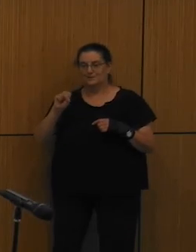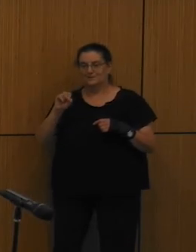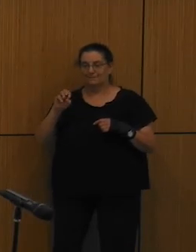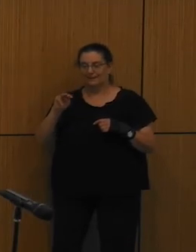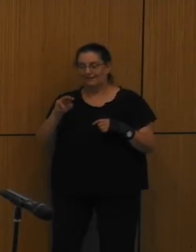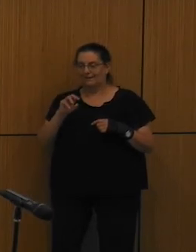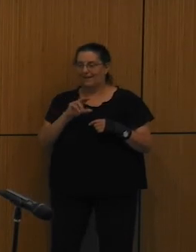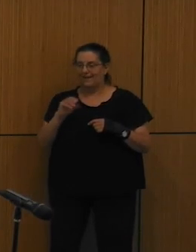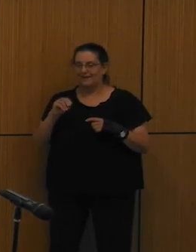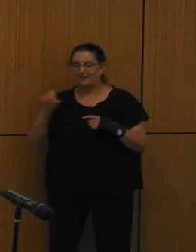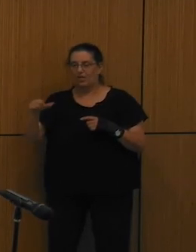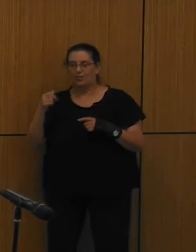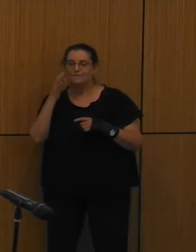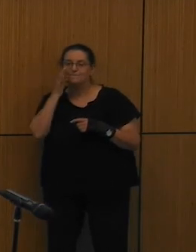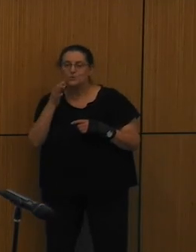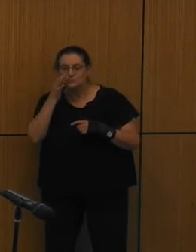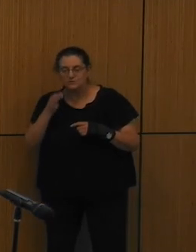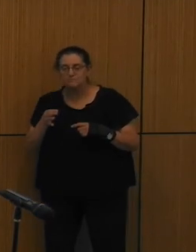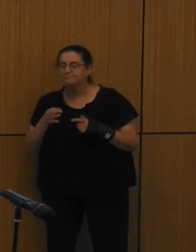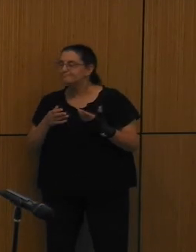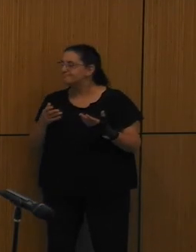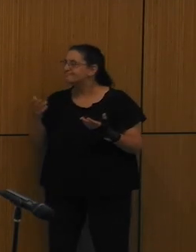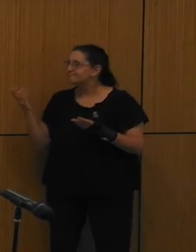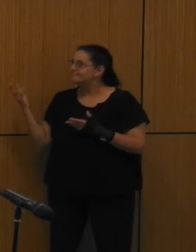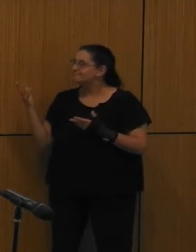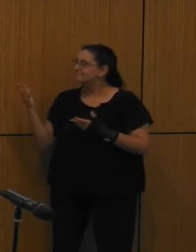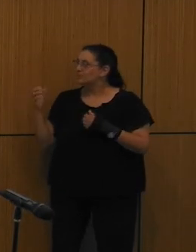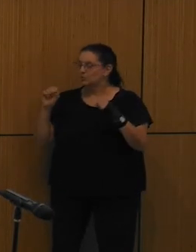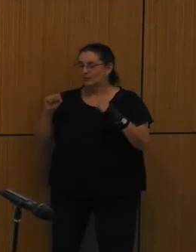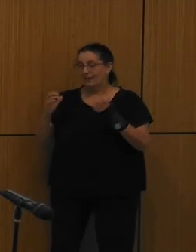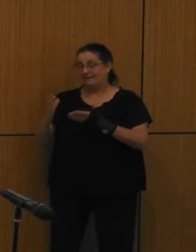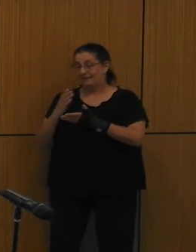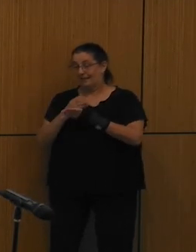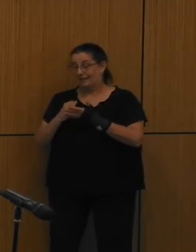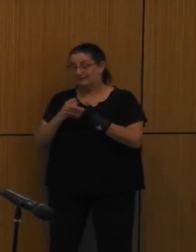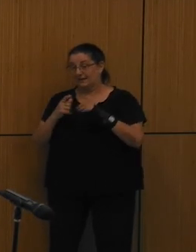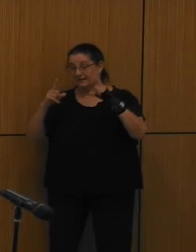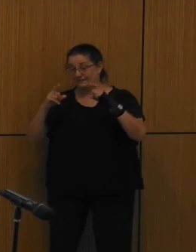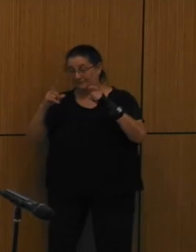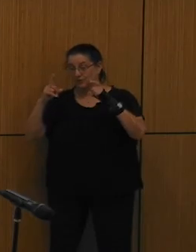And the way that MRI images work is we collect basically a snapshot, like a flipbook, right?